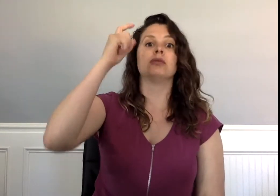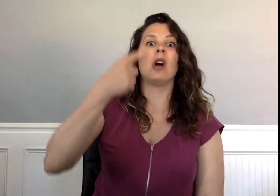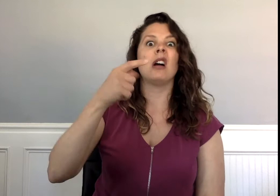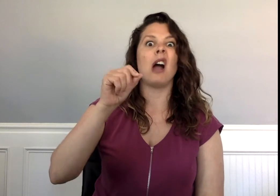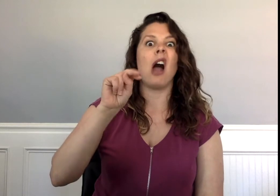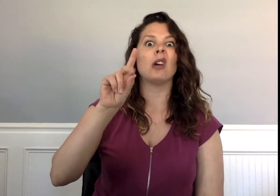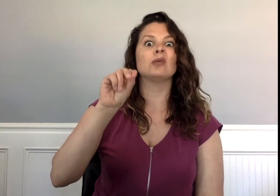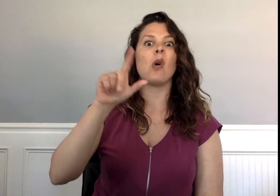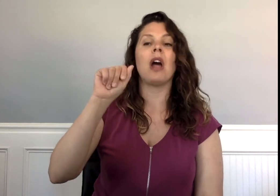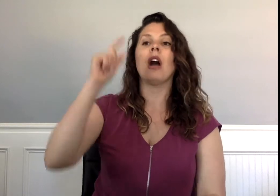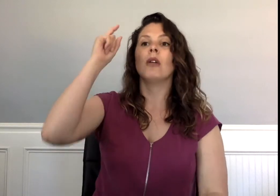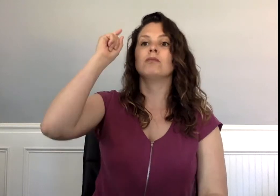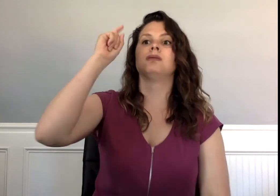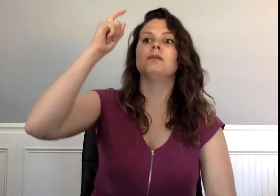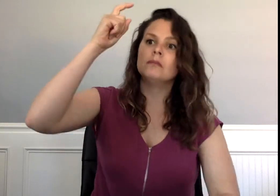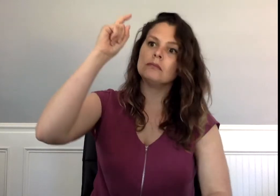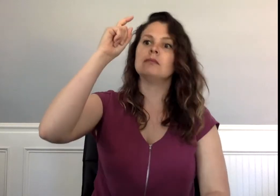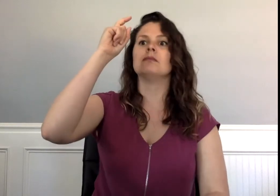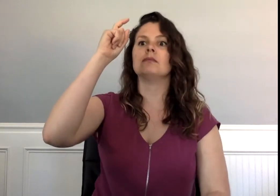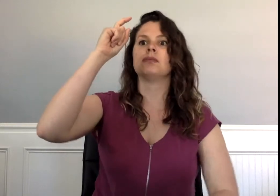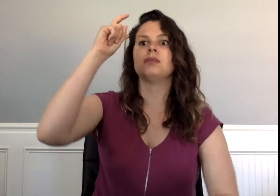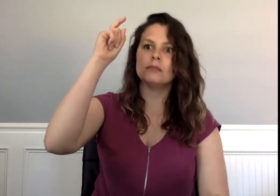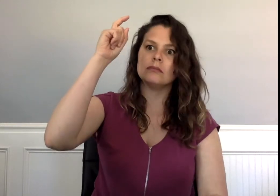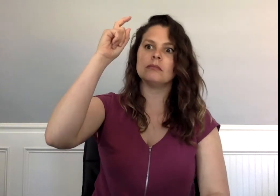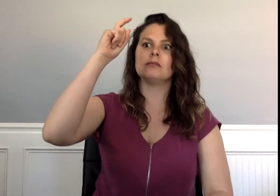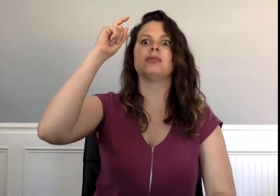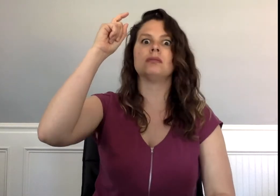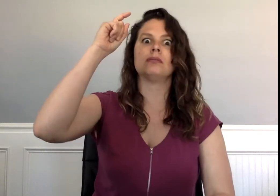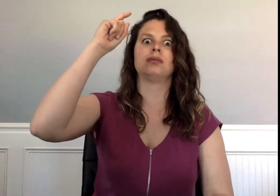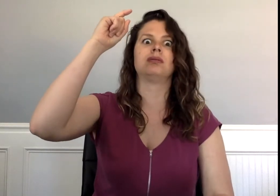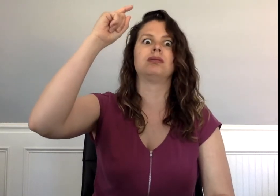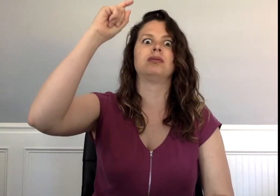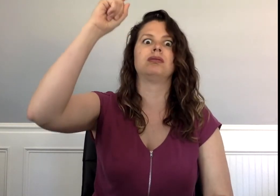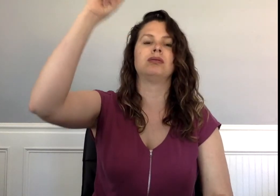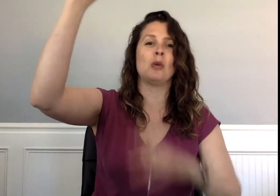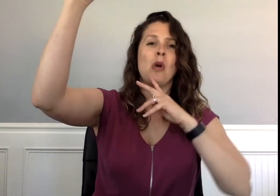The gondola began to inch forward and upward, higher and higher,